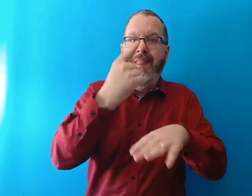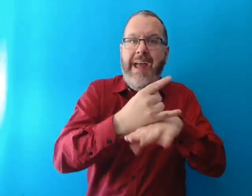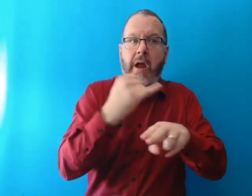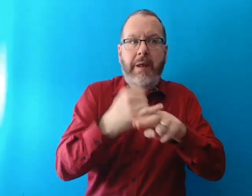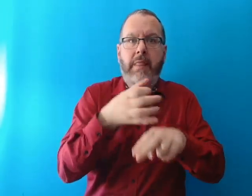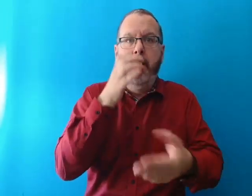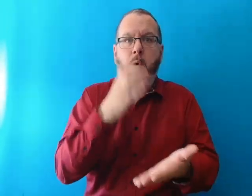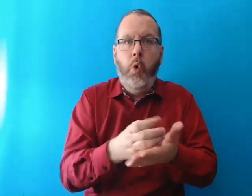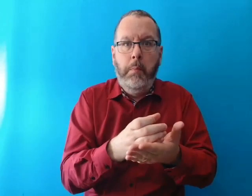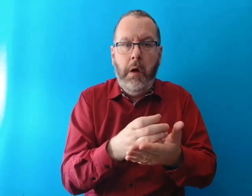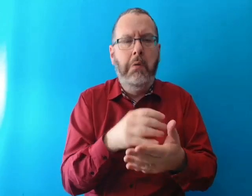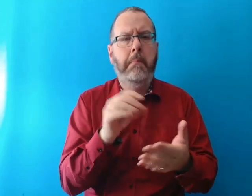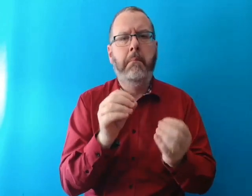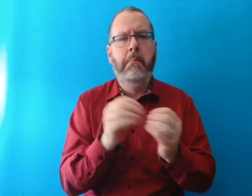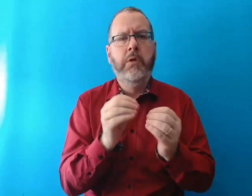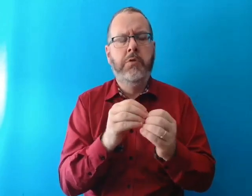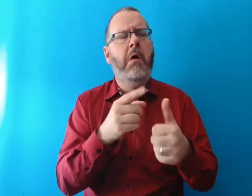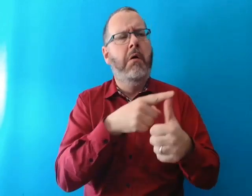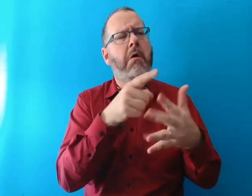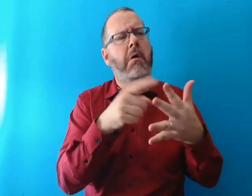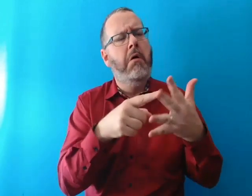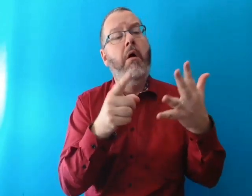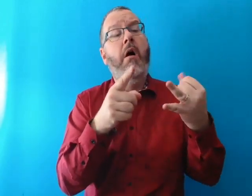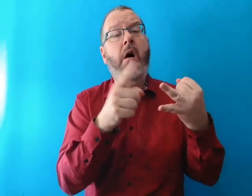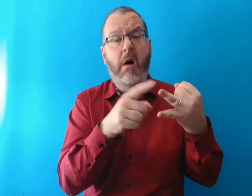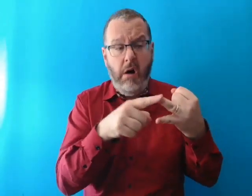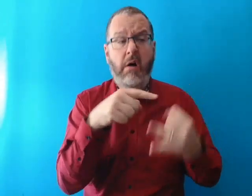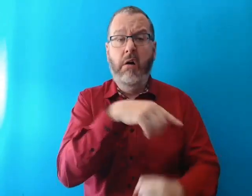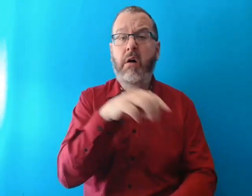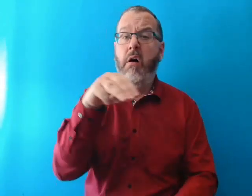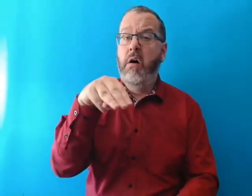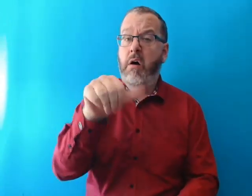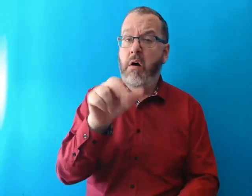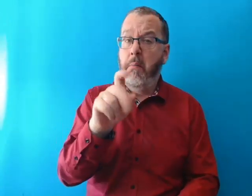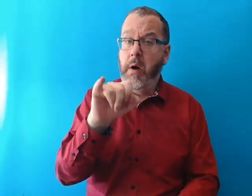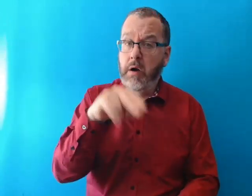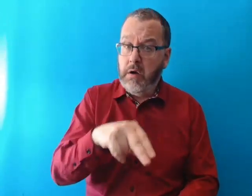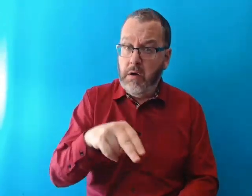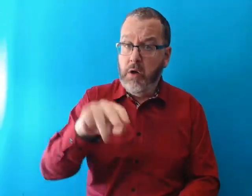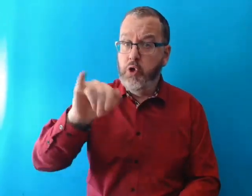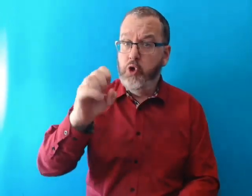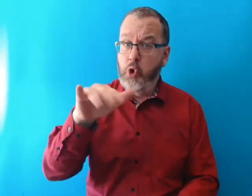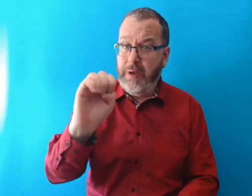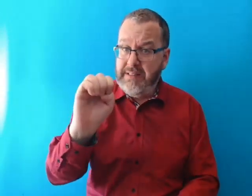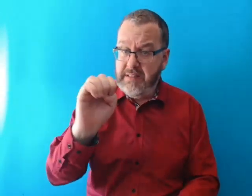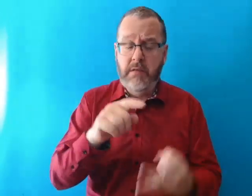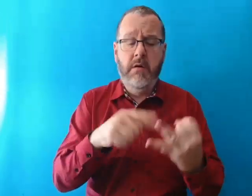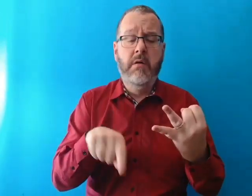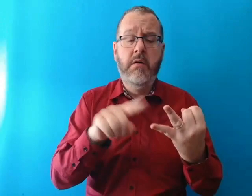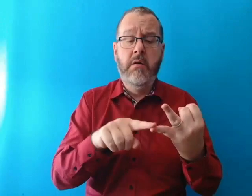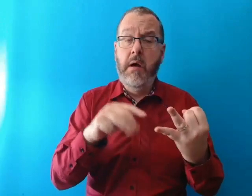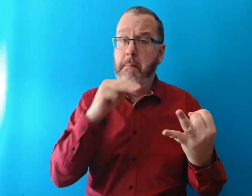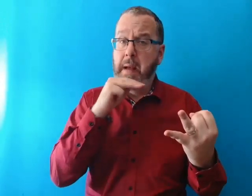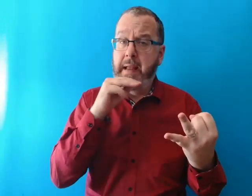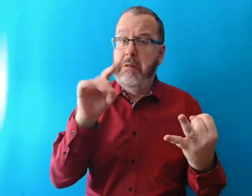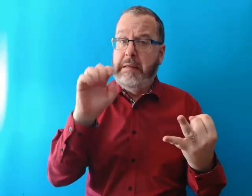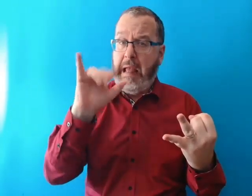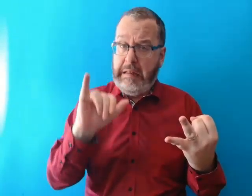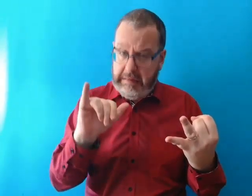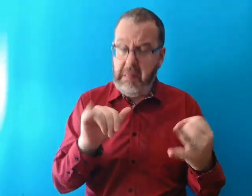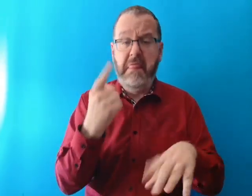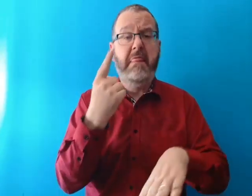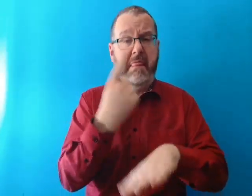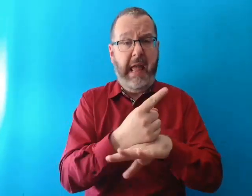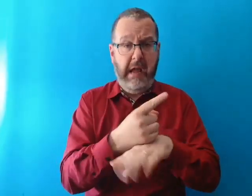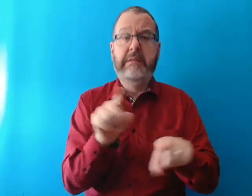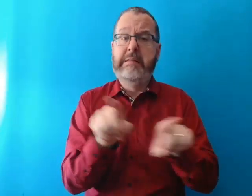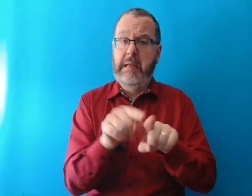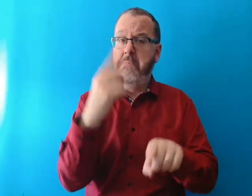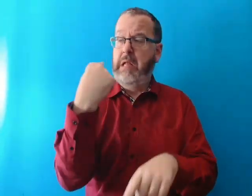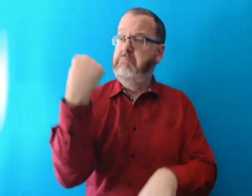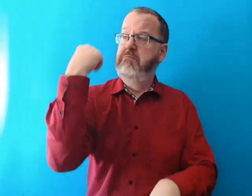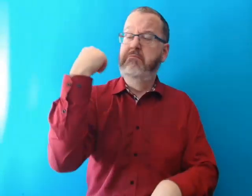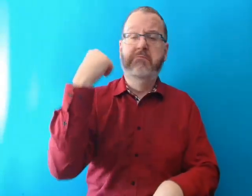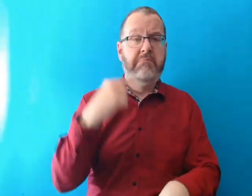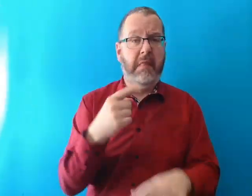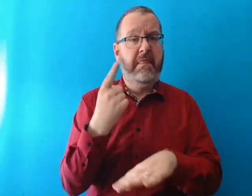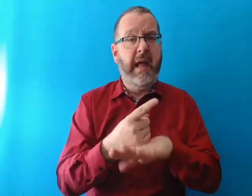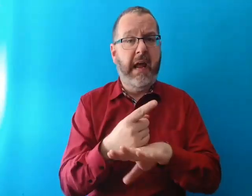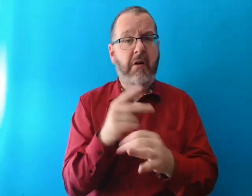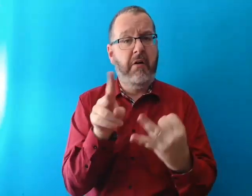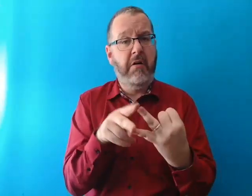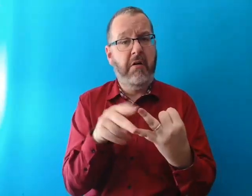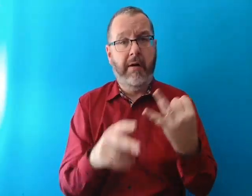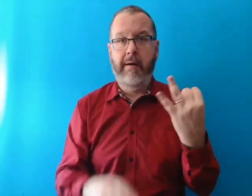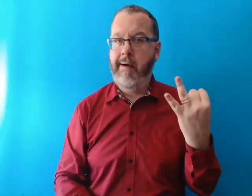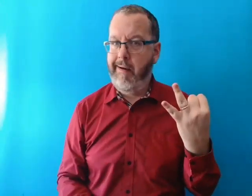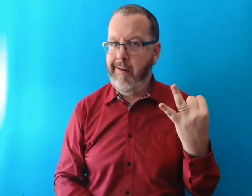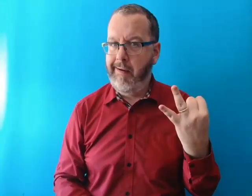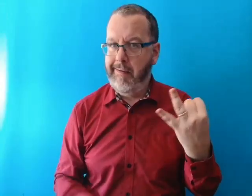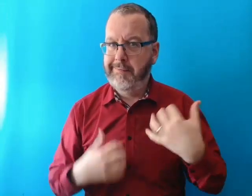and he mentions Martin Joyce and Mike Kelly having been in the pub the same night.